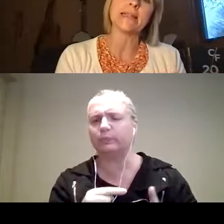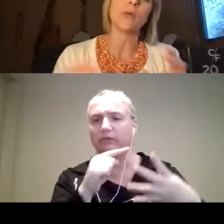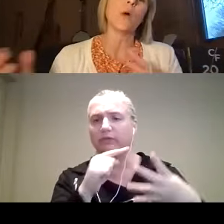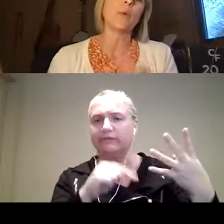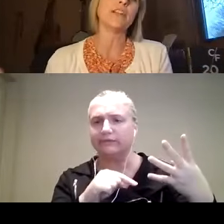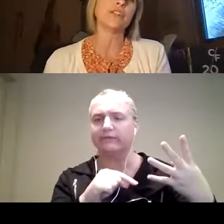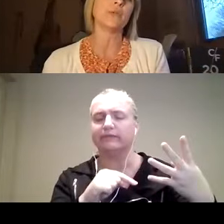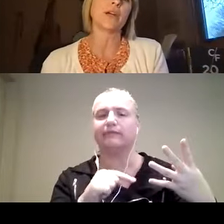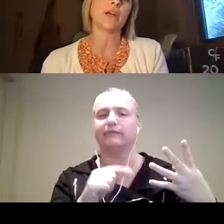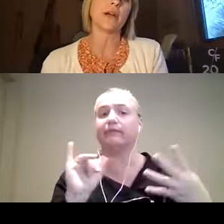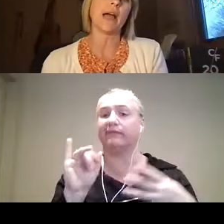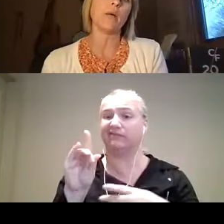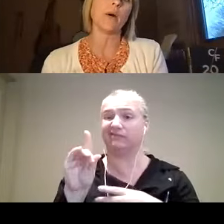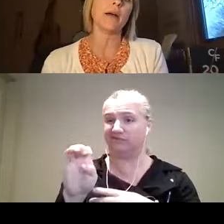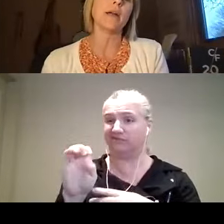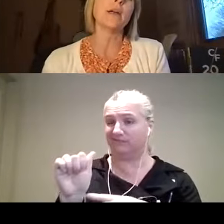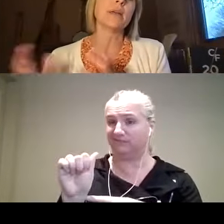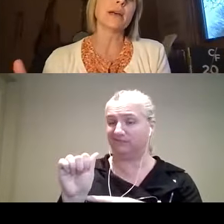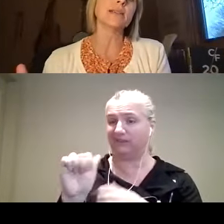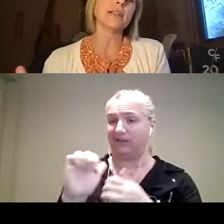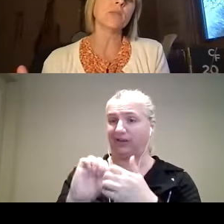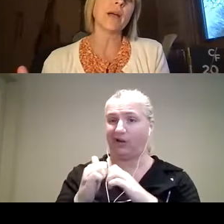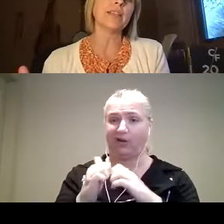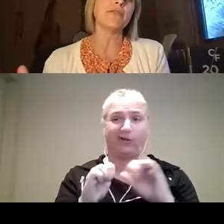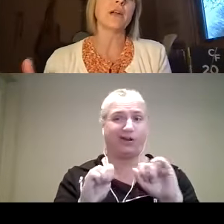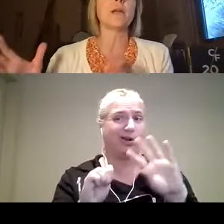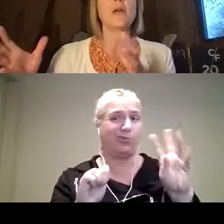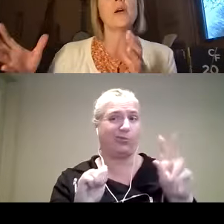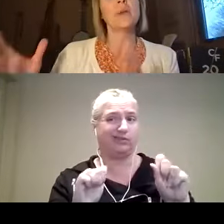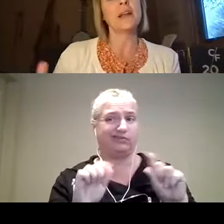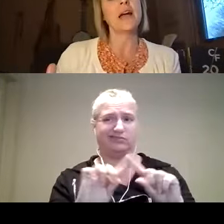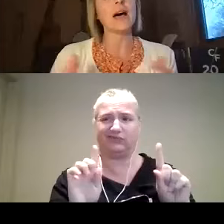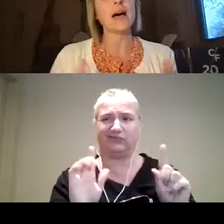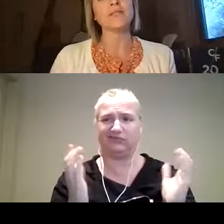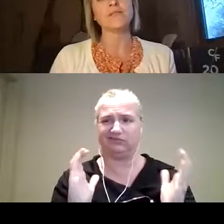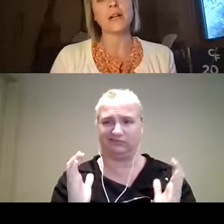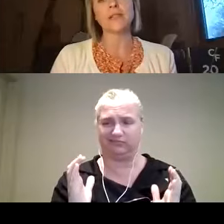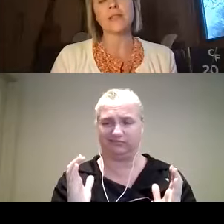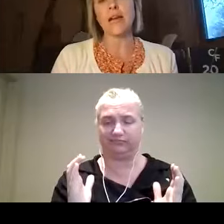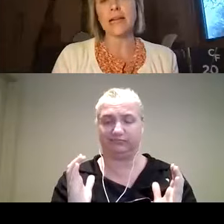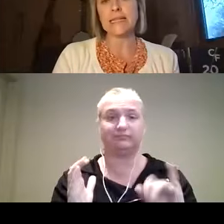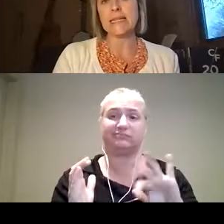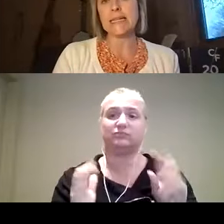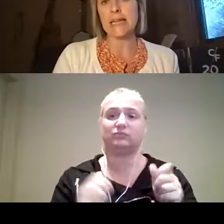and what we do here in Iowa, because it is quite different. But in Iowa, we still have to follow the IDEA.